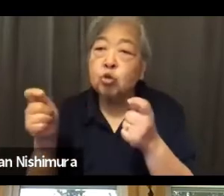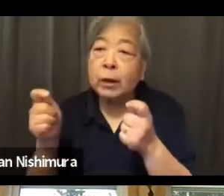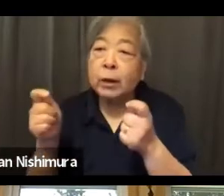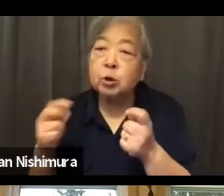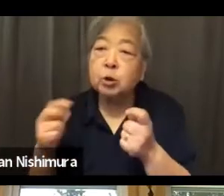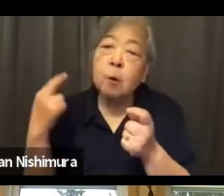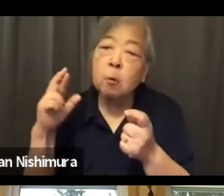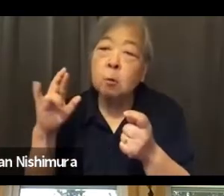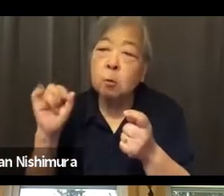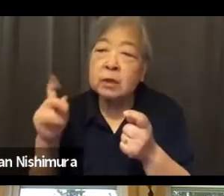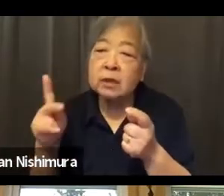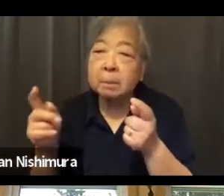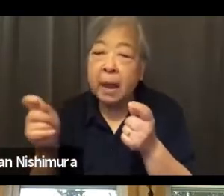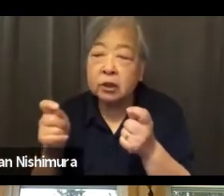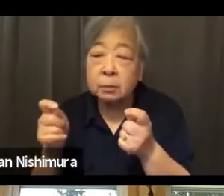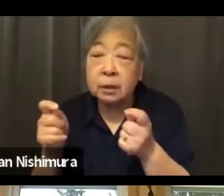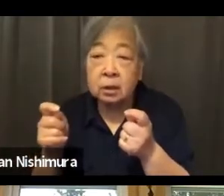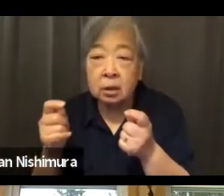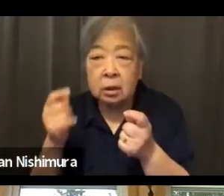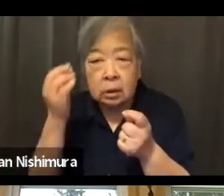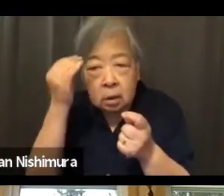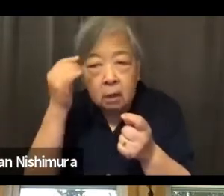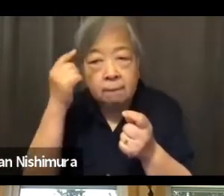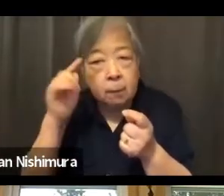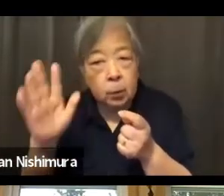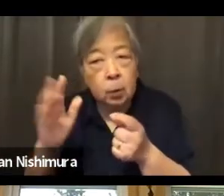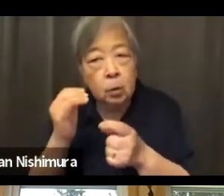for your institution, what are the parameters?